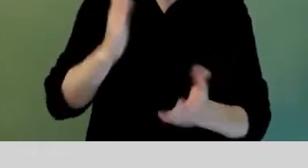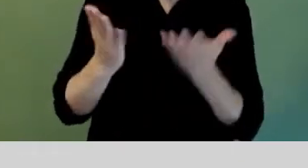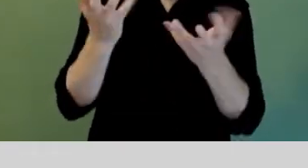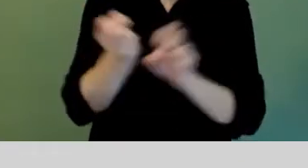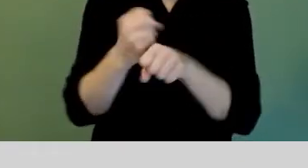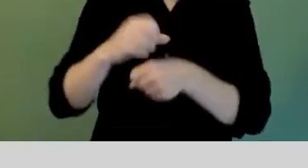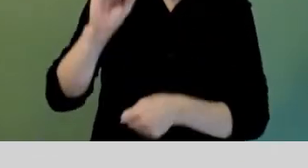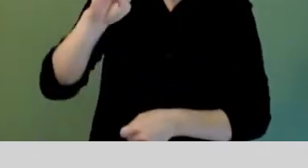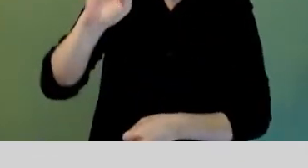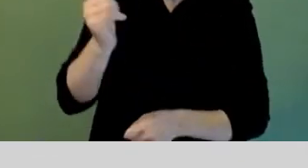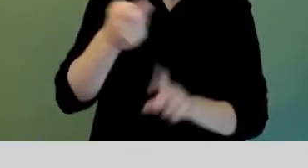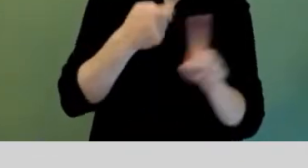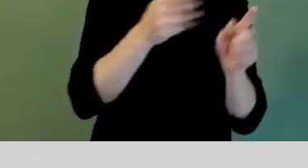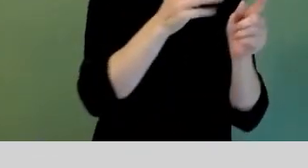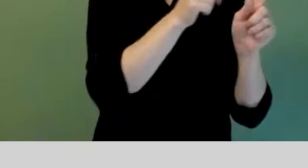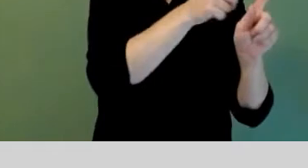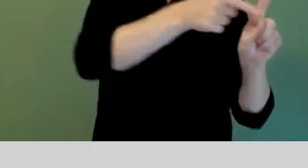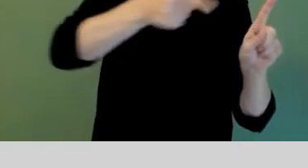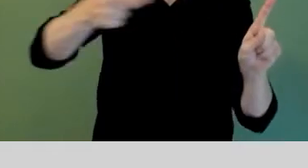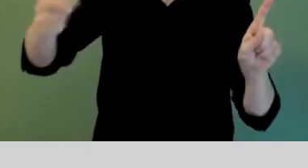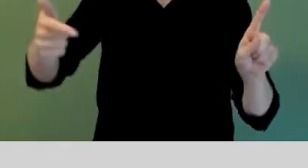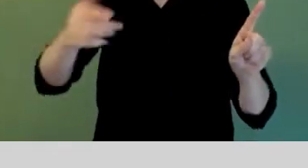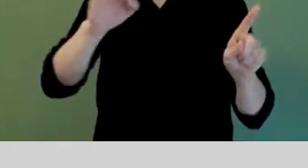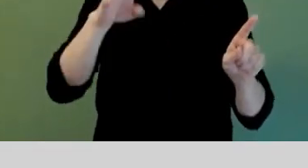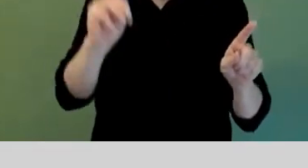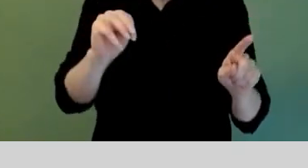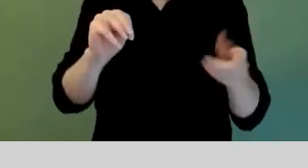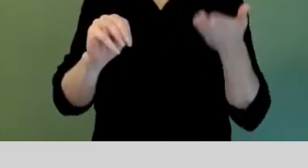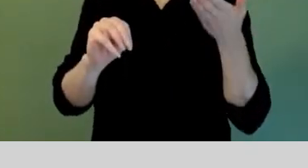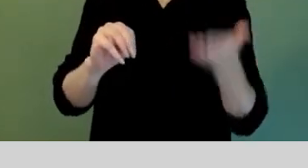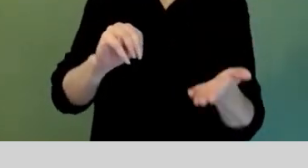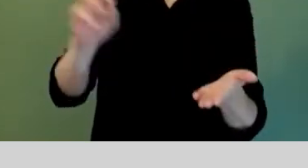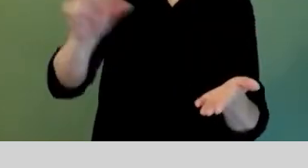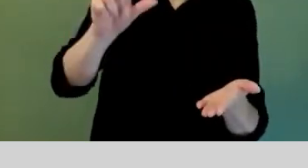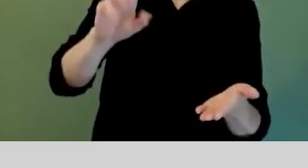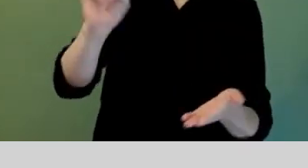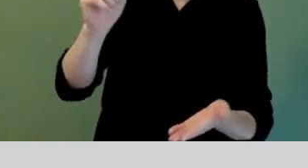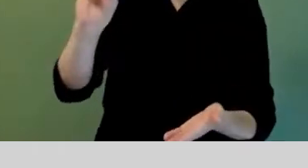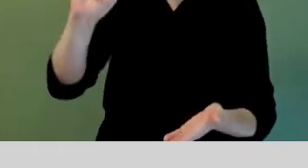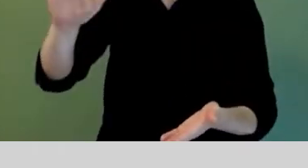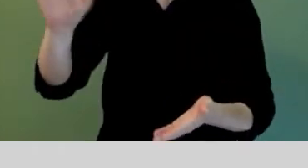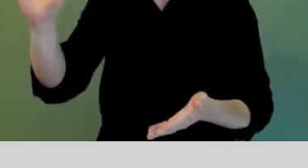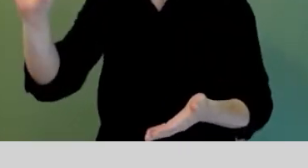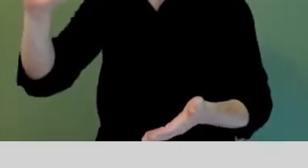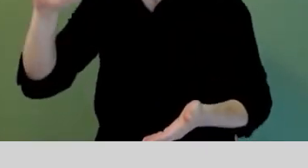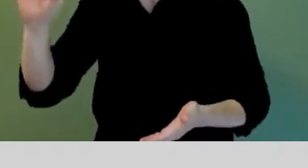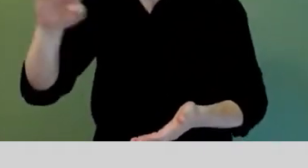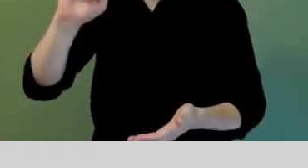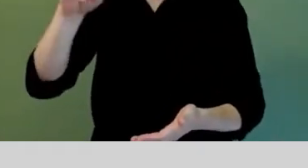or since it was the 1990s, I don't know an XML file or an ini file or something you got, whatever serialized form you want.